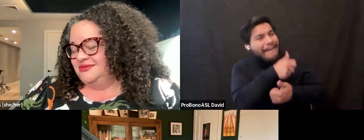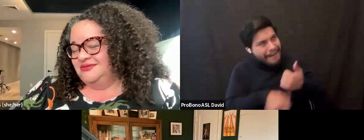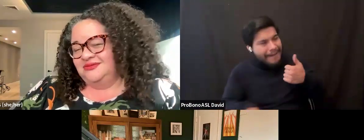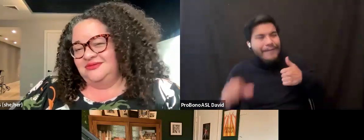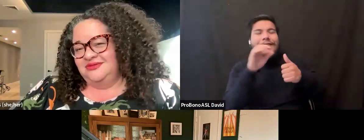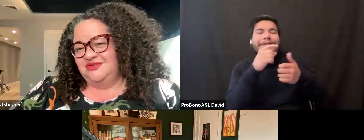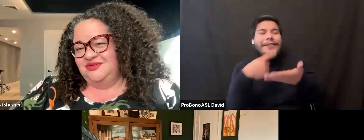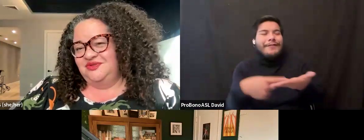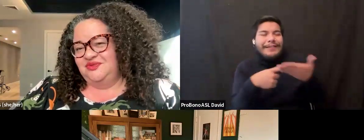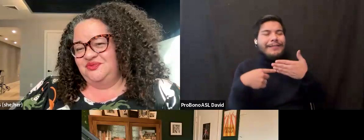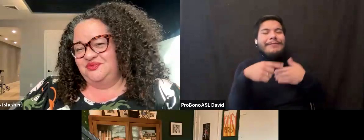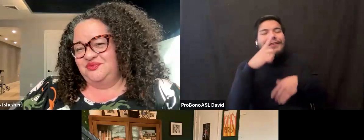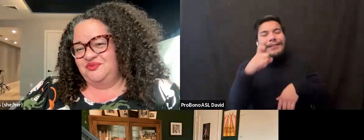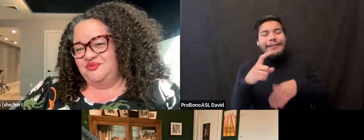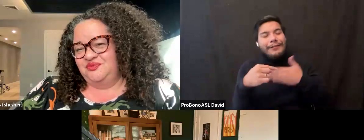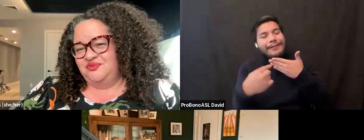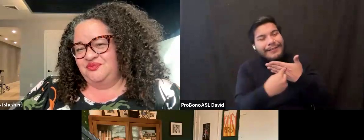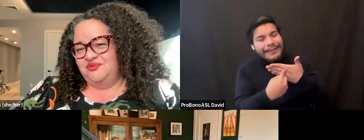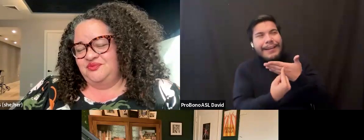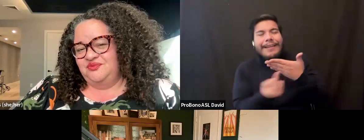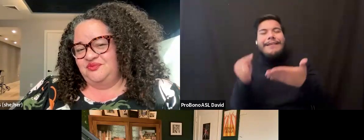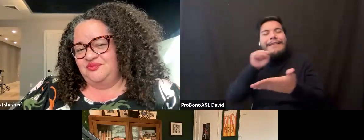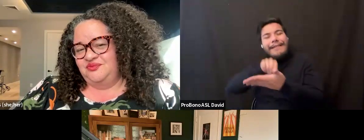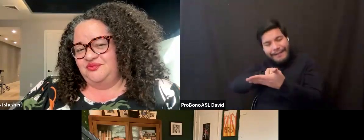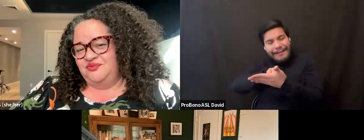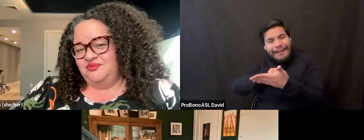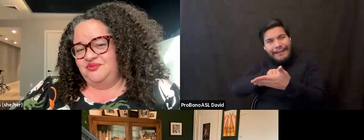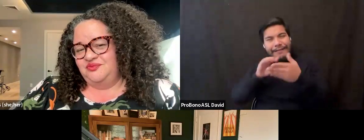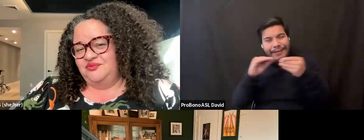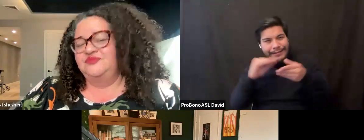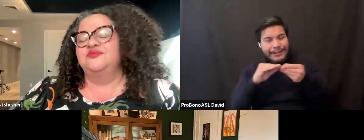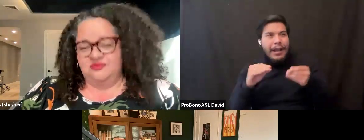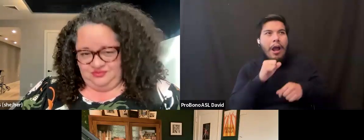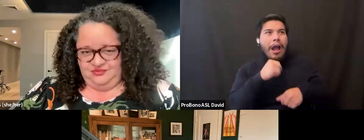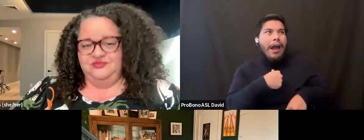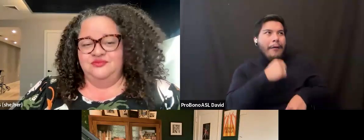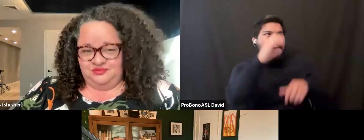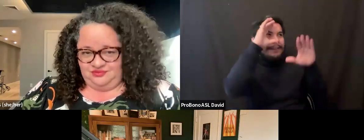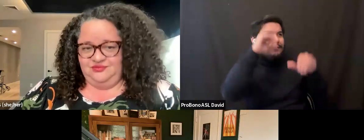And the subtext of that is I wasn't expected to care what your experience was,